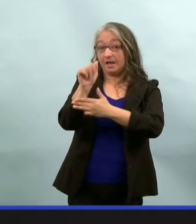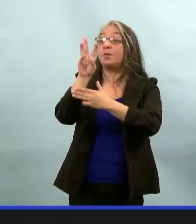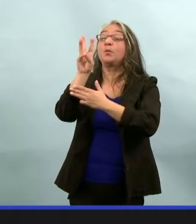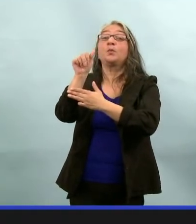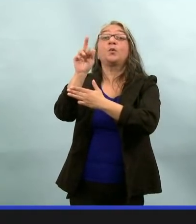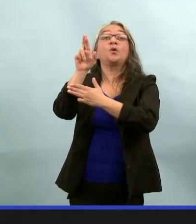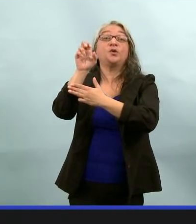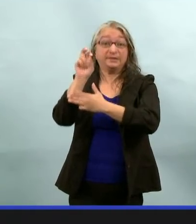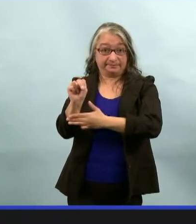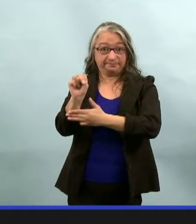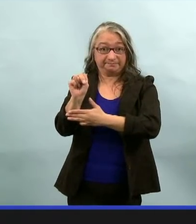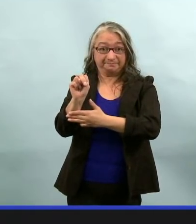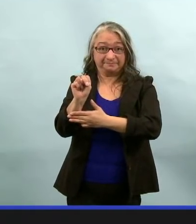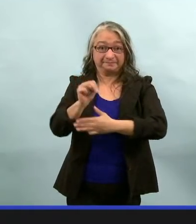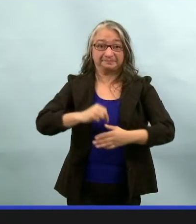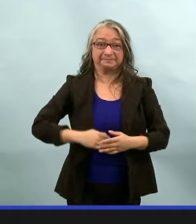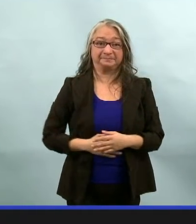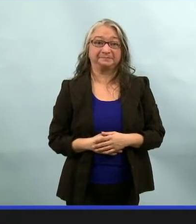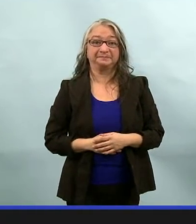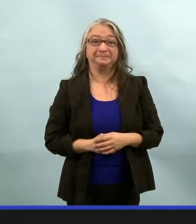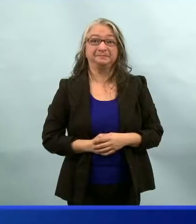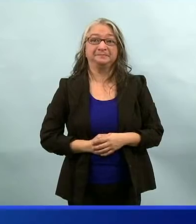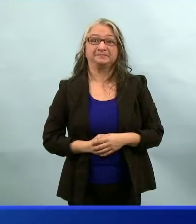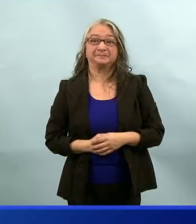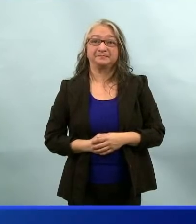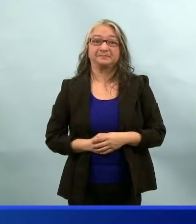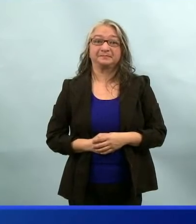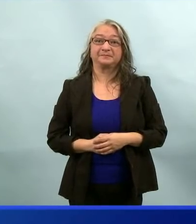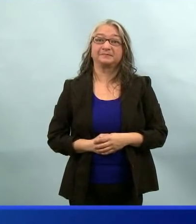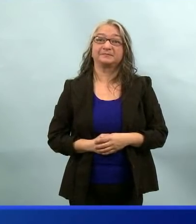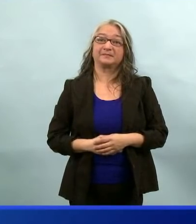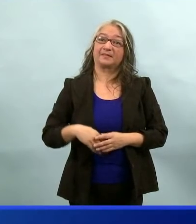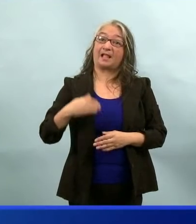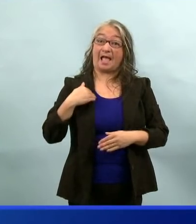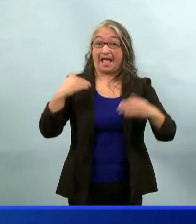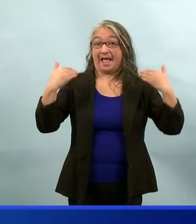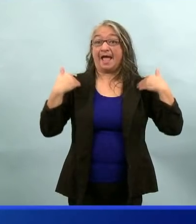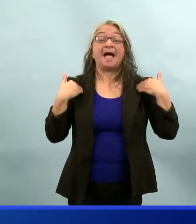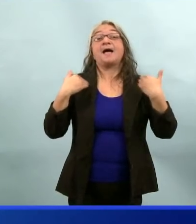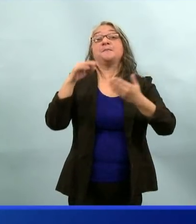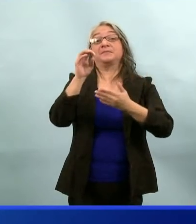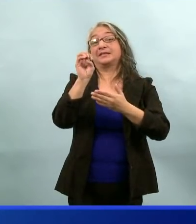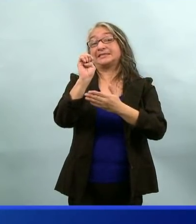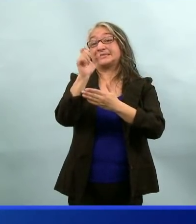good morning everyone um i'm also the executive director of acute inpatient services at hsc